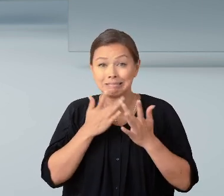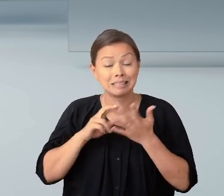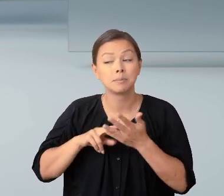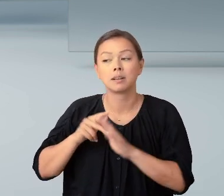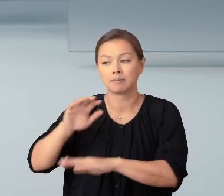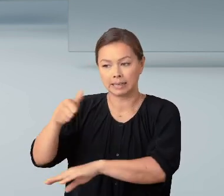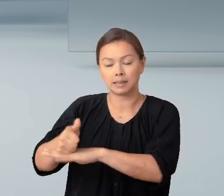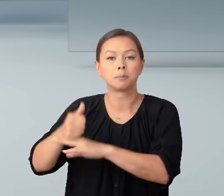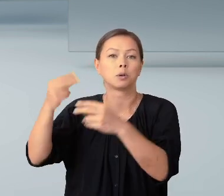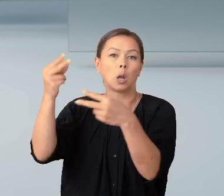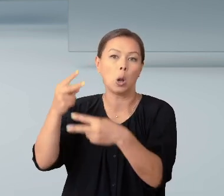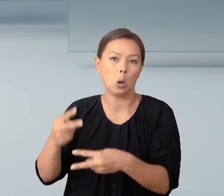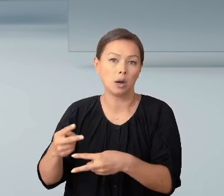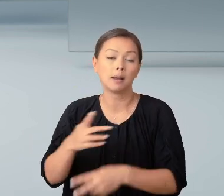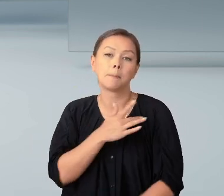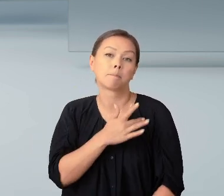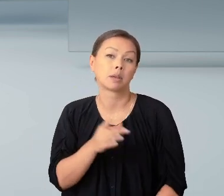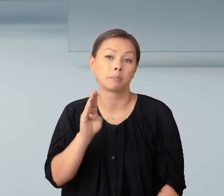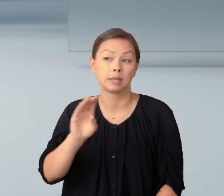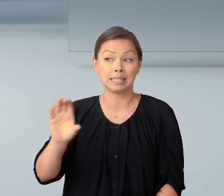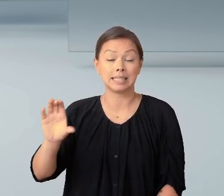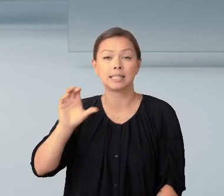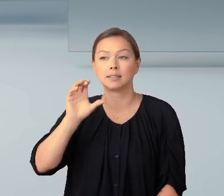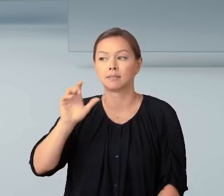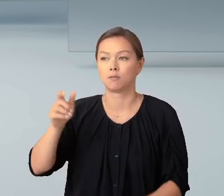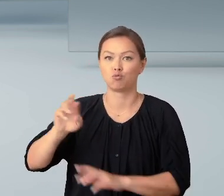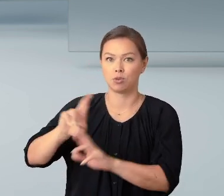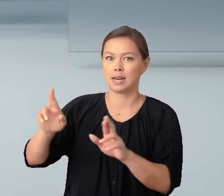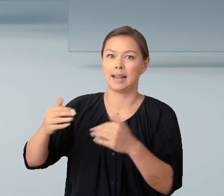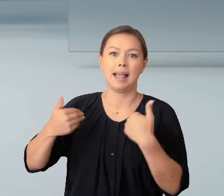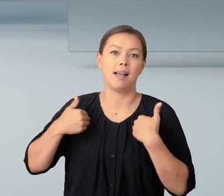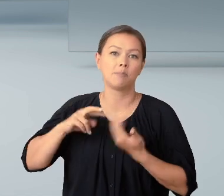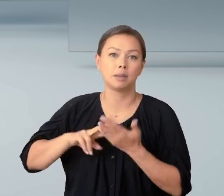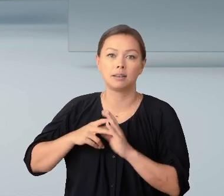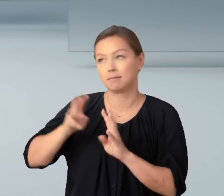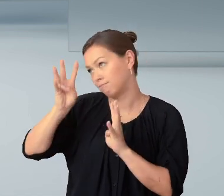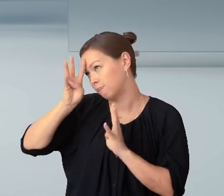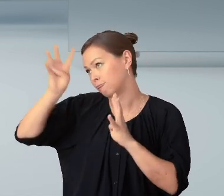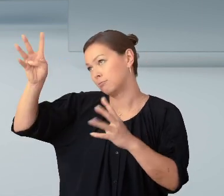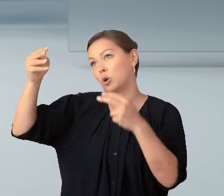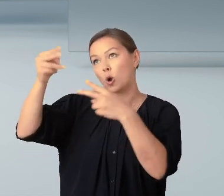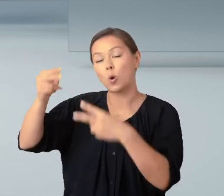at Business Central, it's already there out of the box so you don't need that custom code anymore. Integrations, you took information